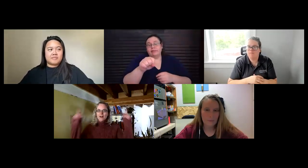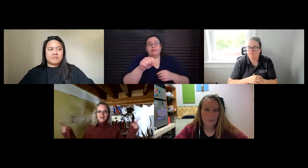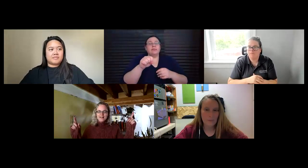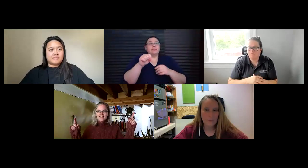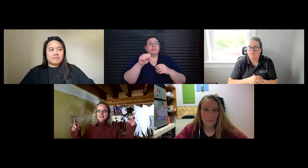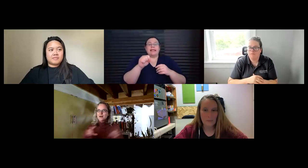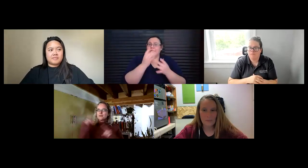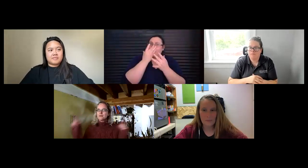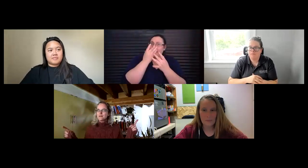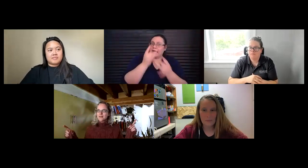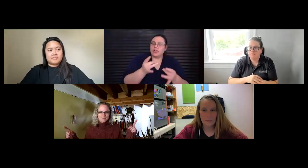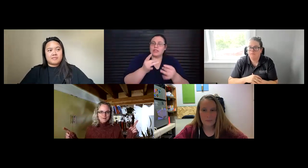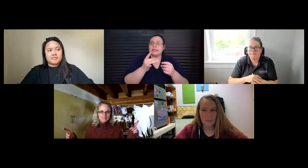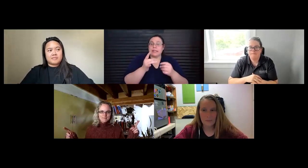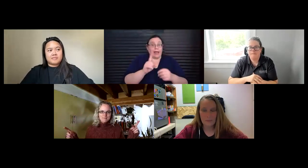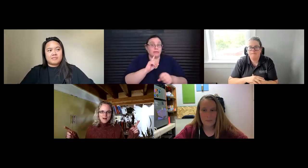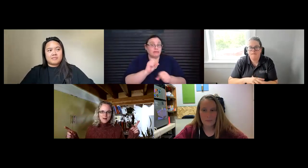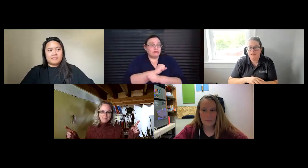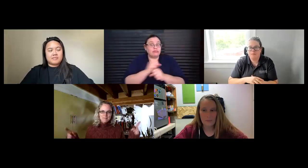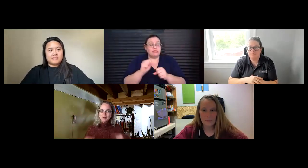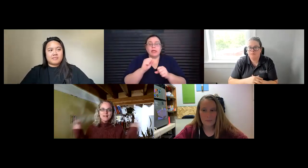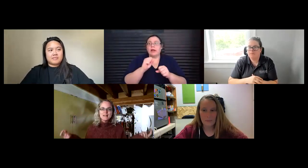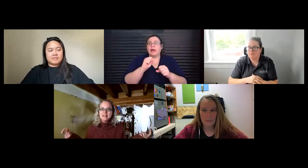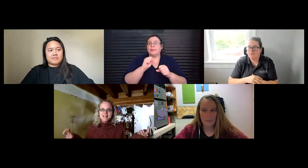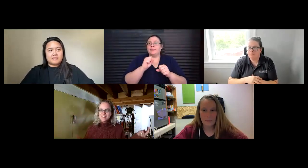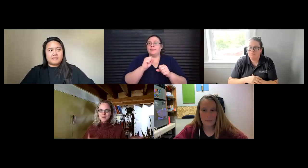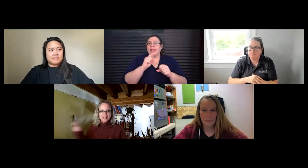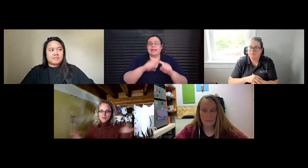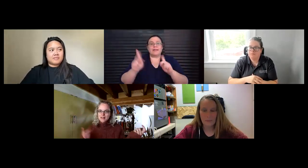It's so interesting, it's so true with different people going into business you end up using